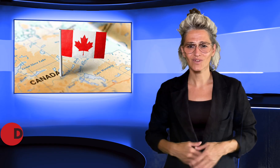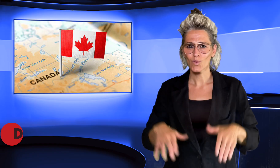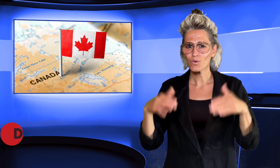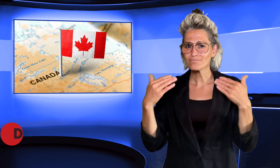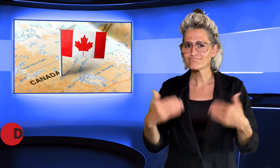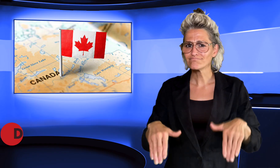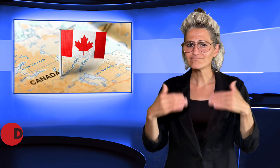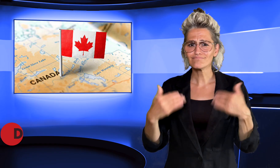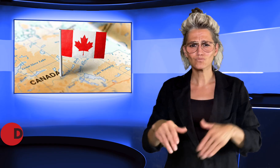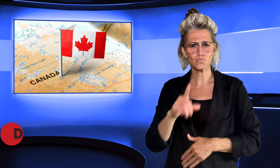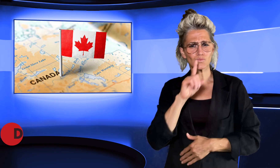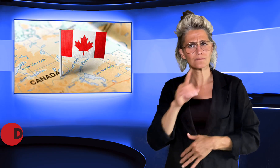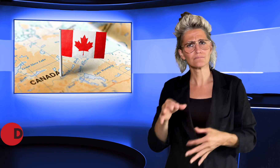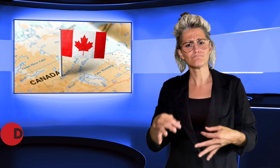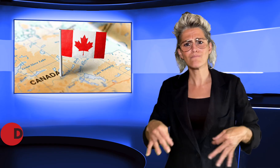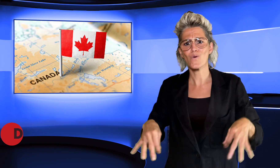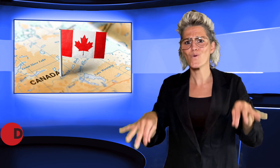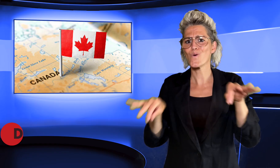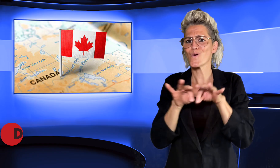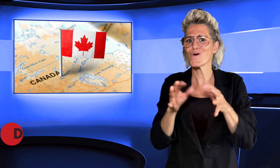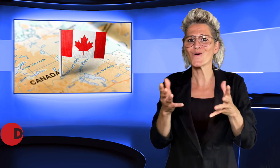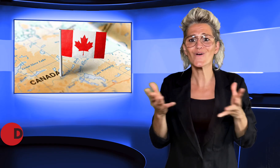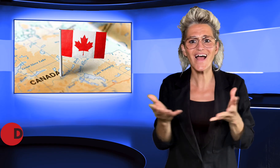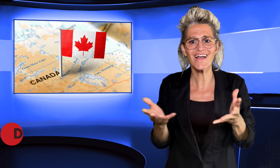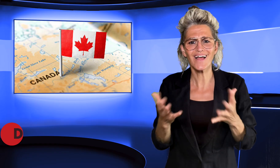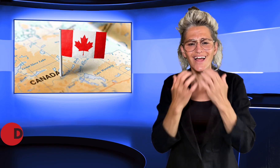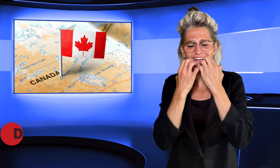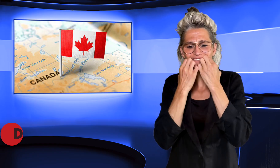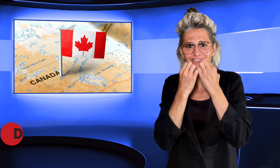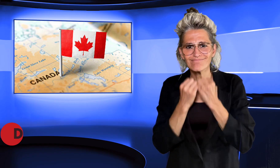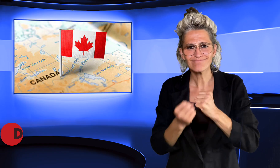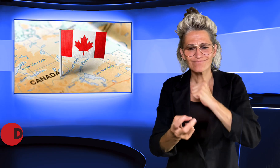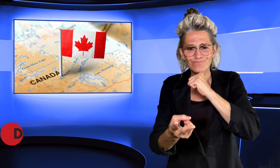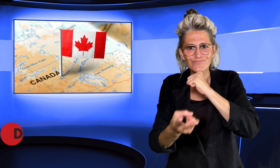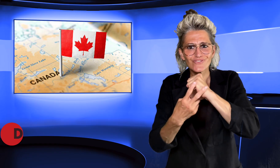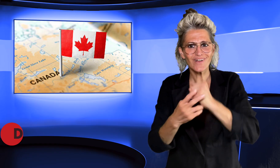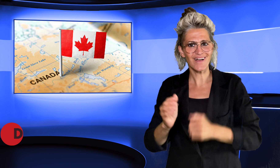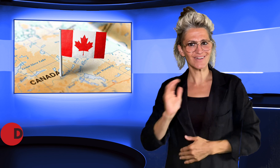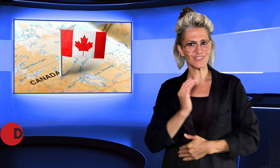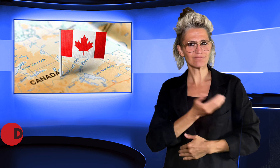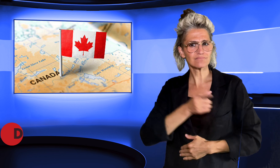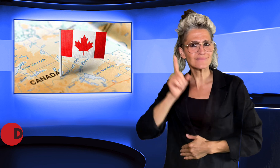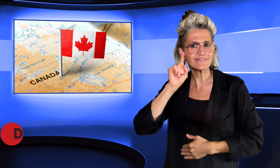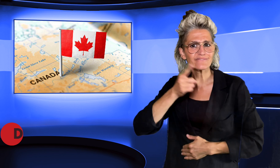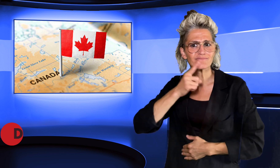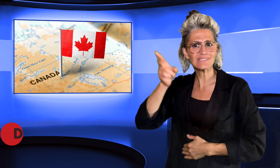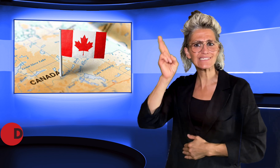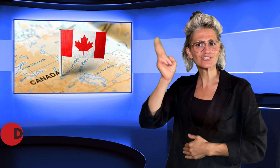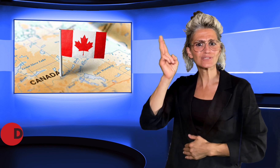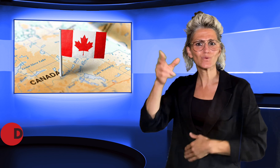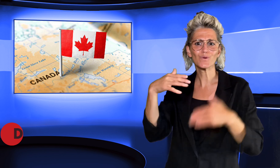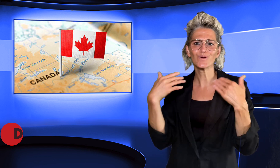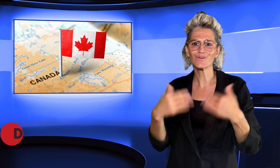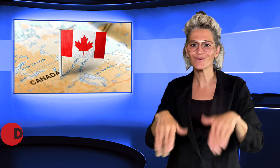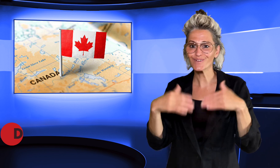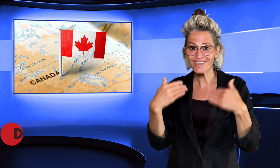[SIGNER]: It is so important to preserve Deaf History and